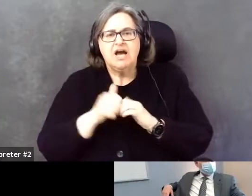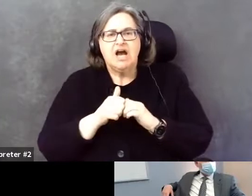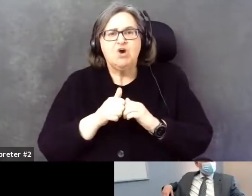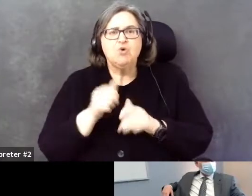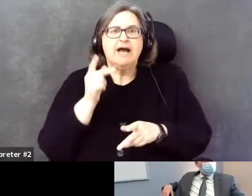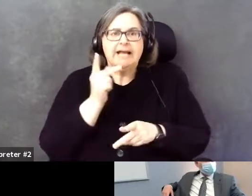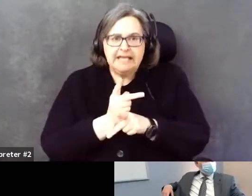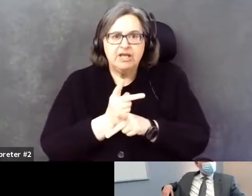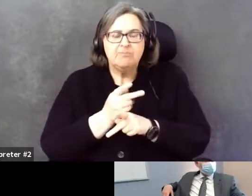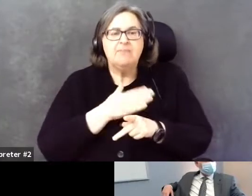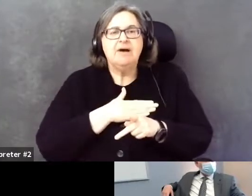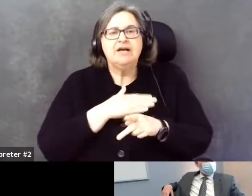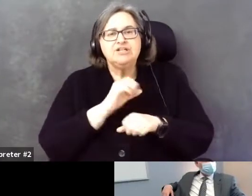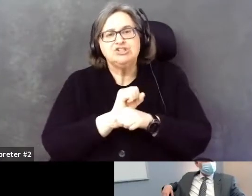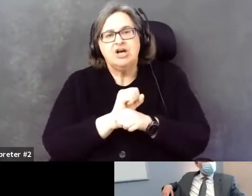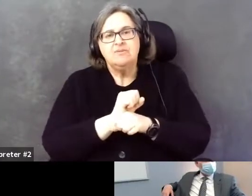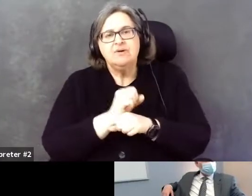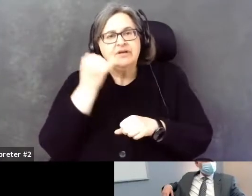with my memory. I don't have post-it